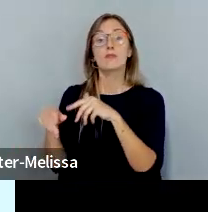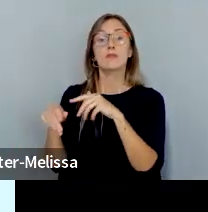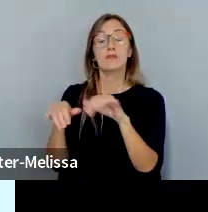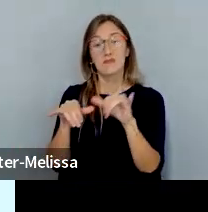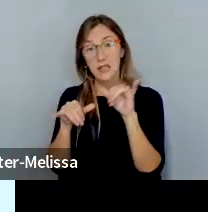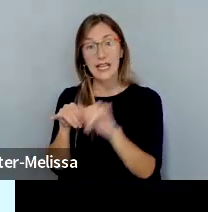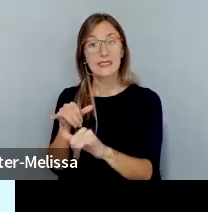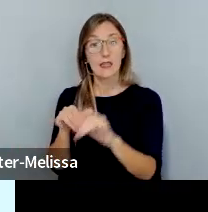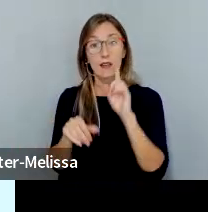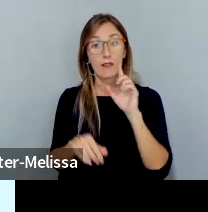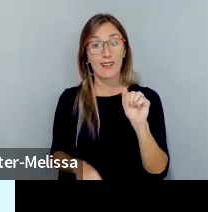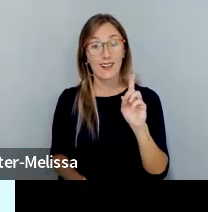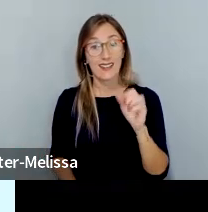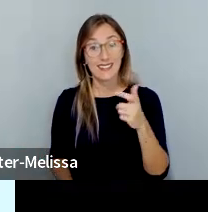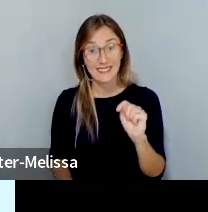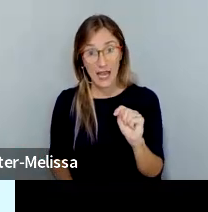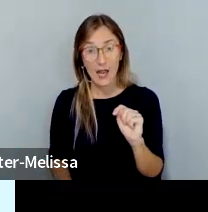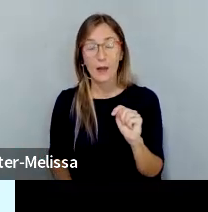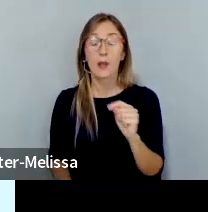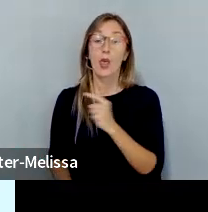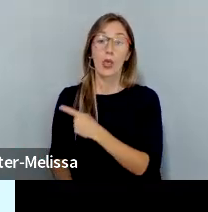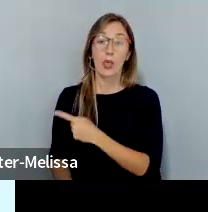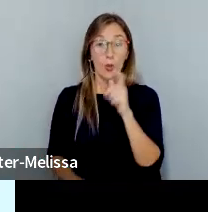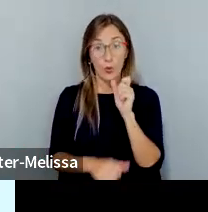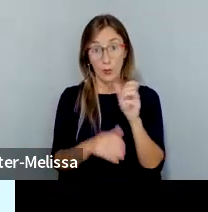matter because there were people that came for the march in Washington with